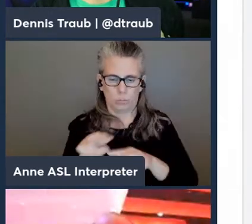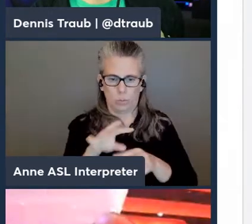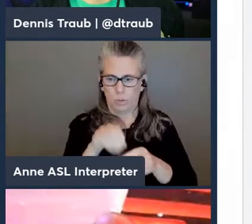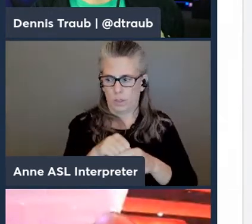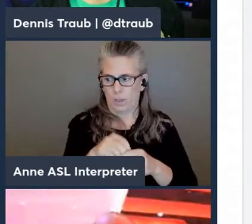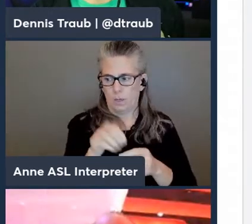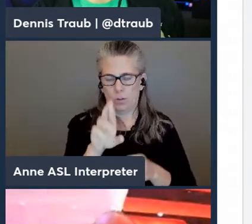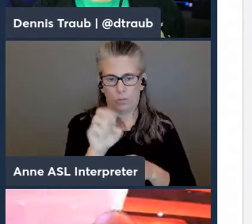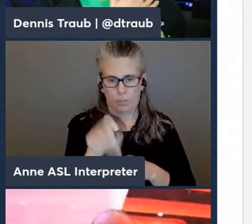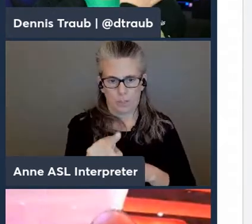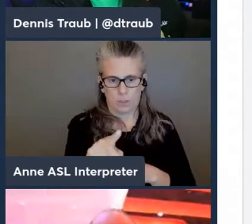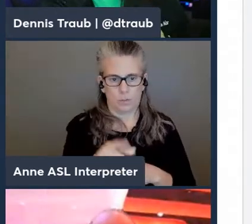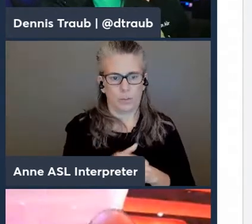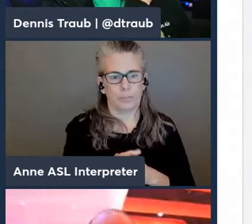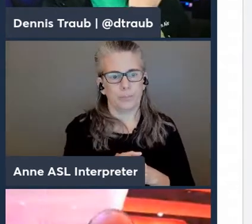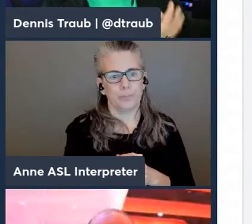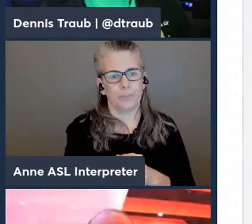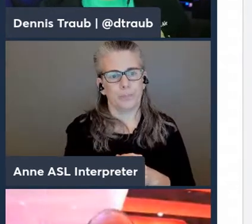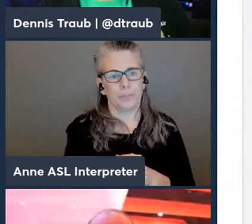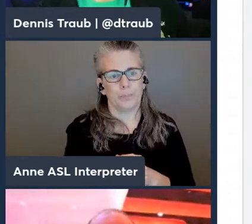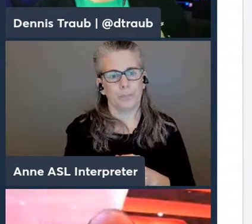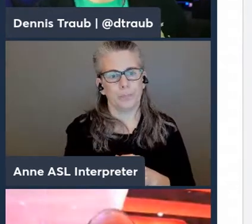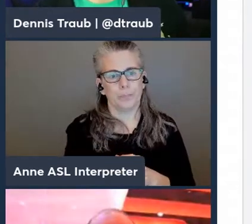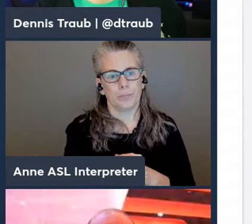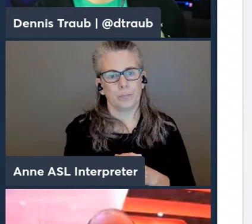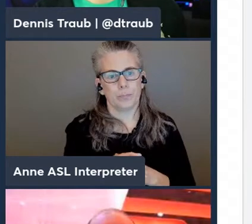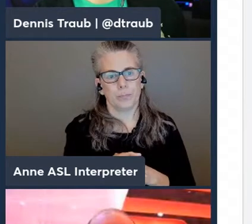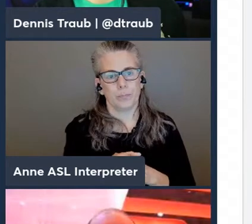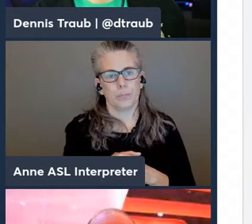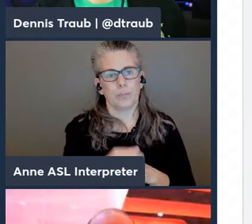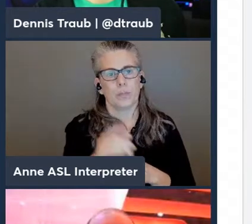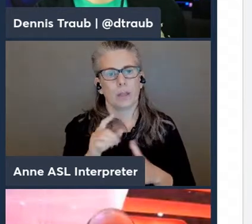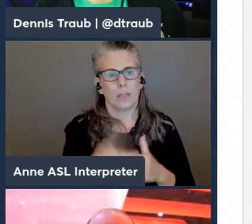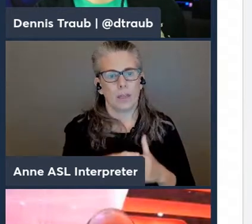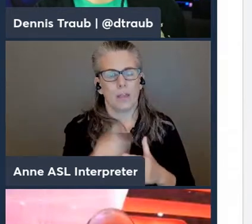And it'll kick off this analysis.